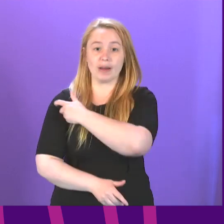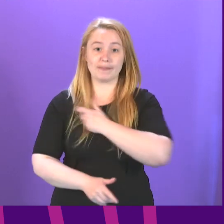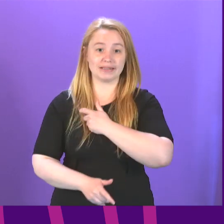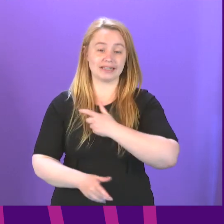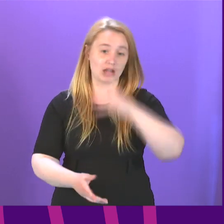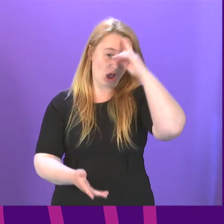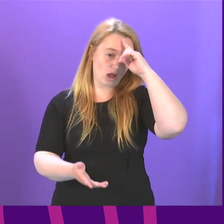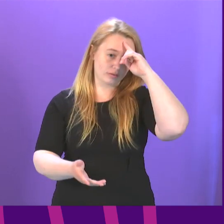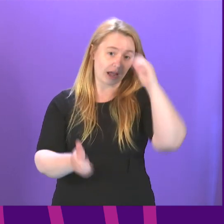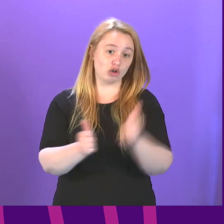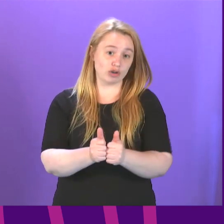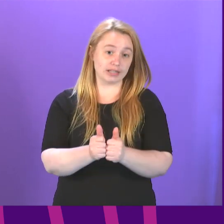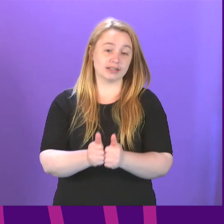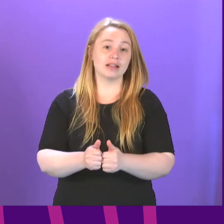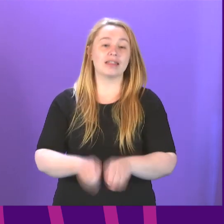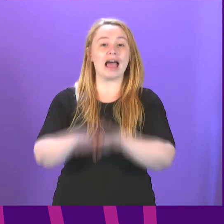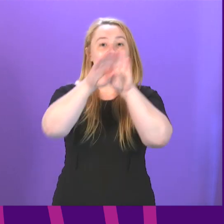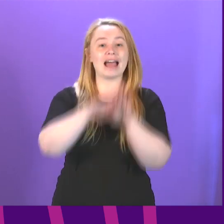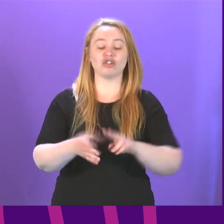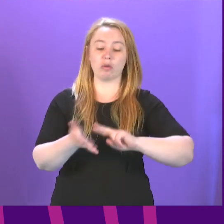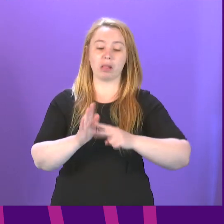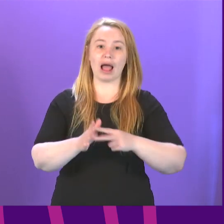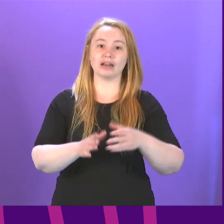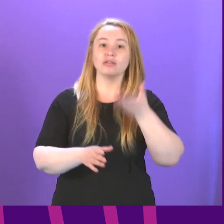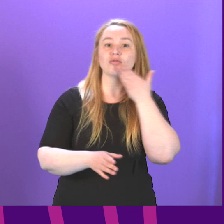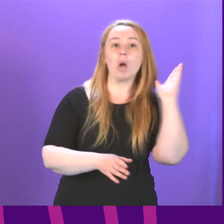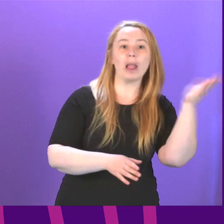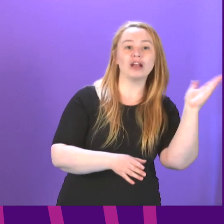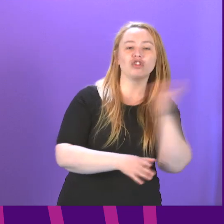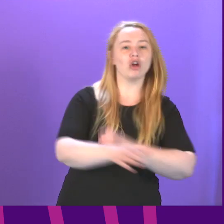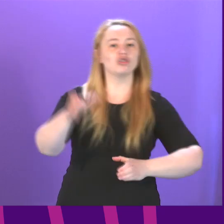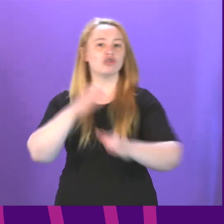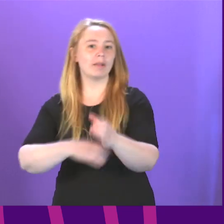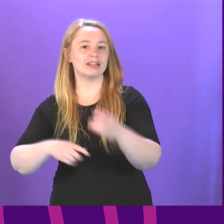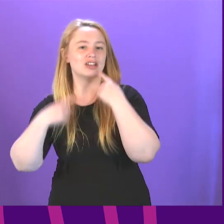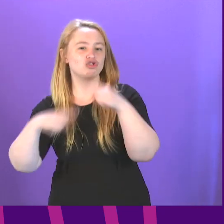there is no national plan to replace lecturers with instructor-type posts to do the same job.